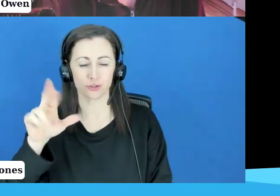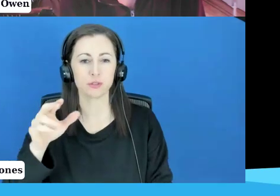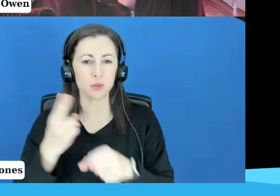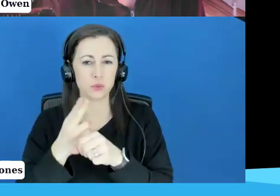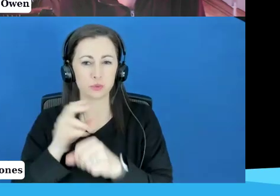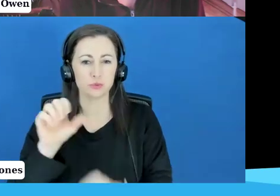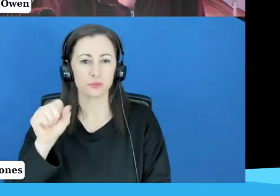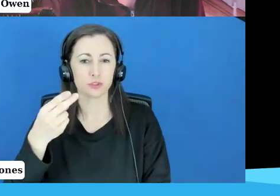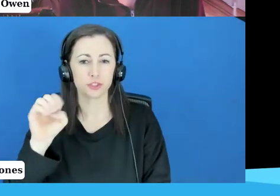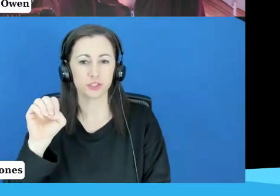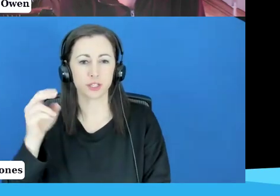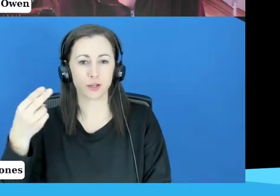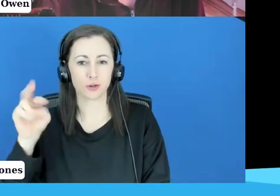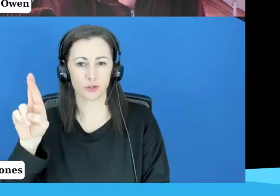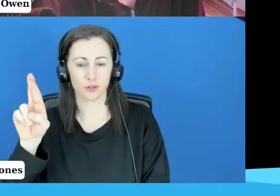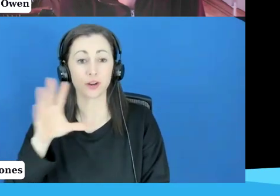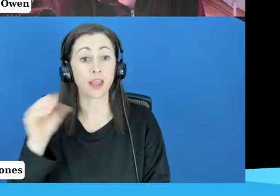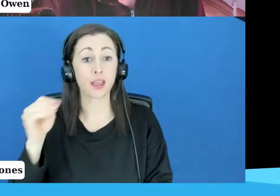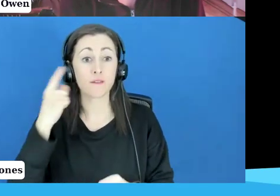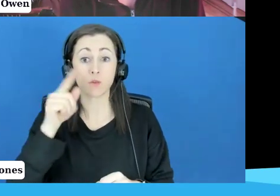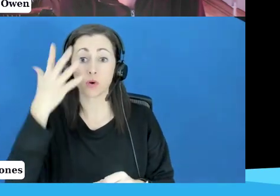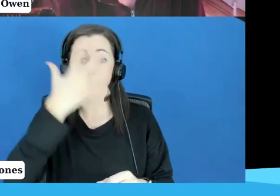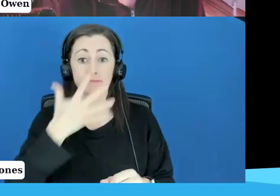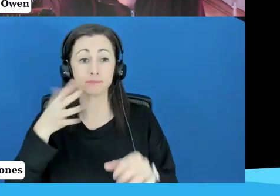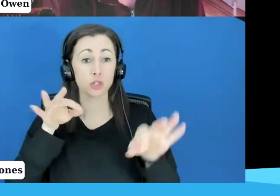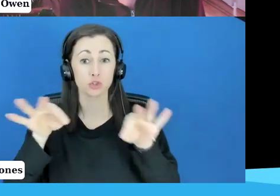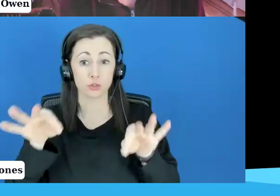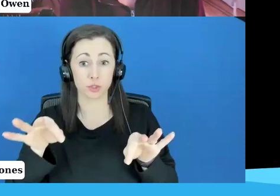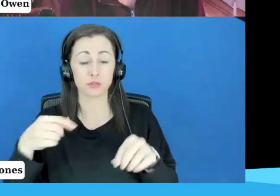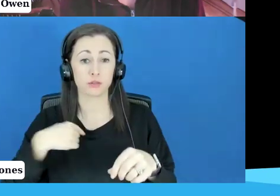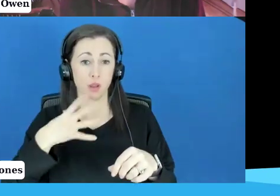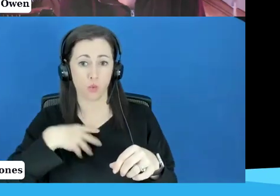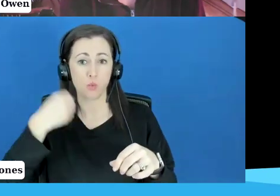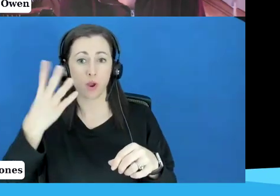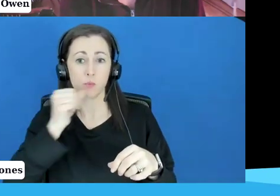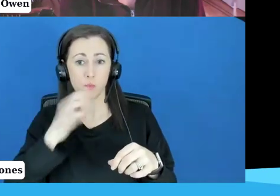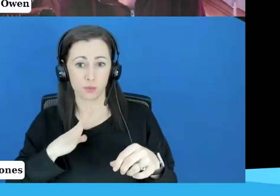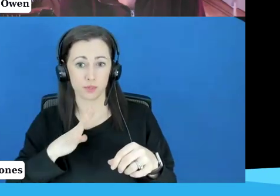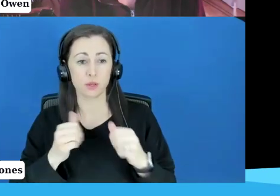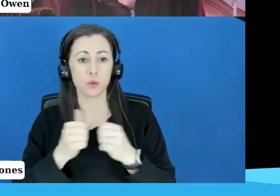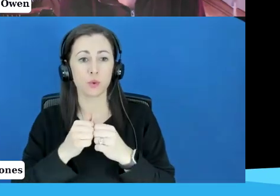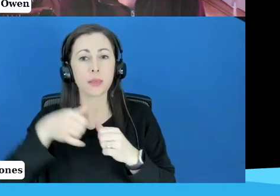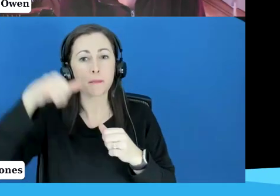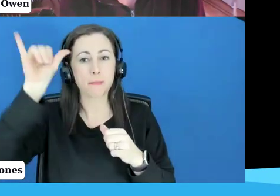And to give a quick visual description of myself. I'm a white woman with a blonde ponytail.